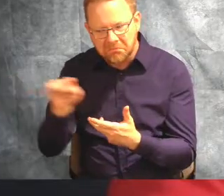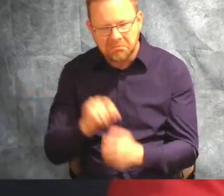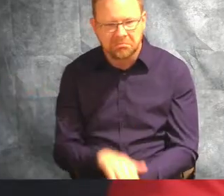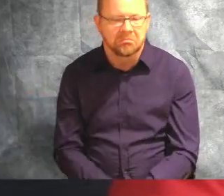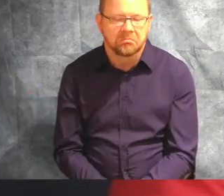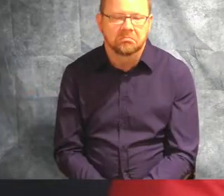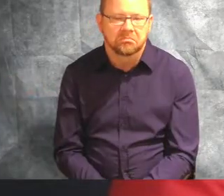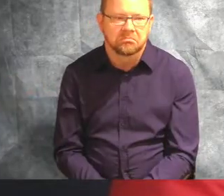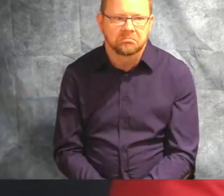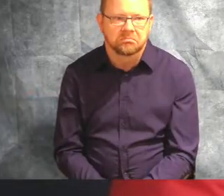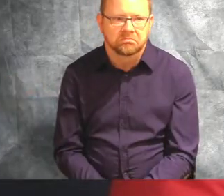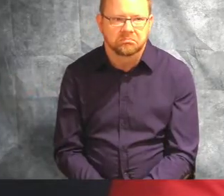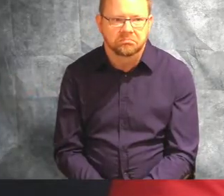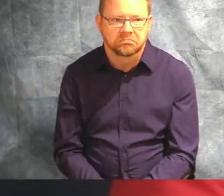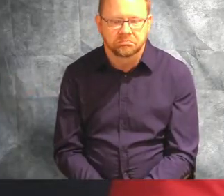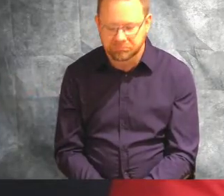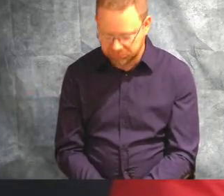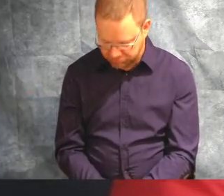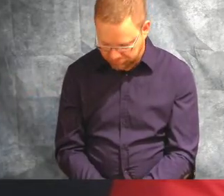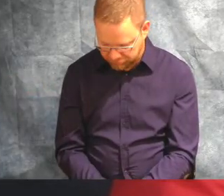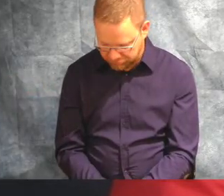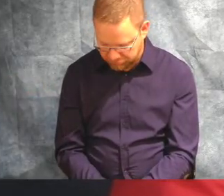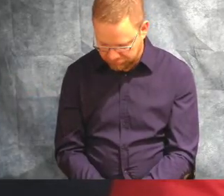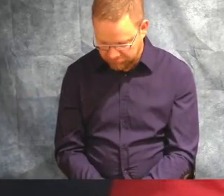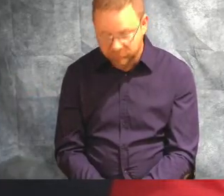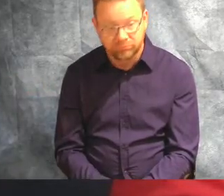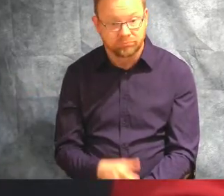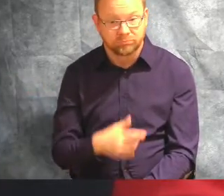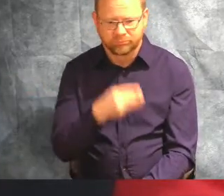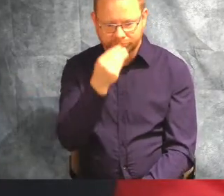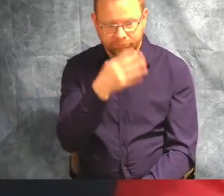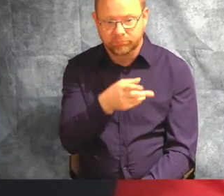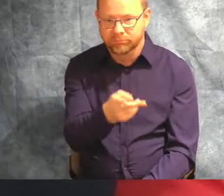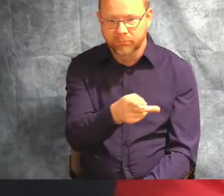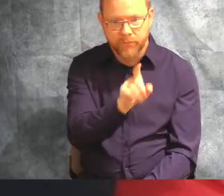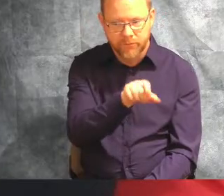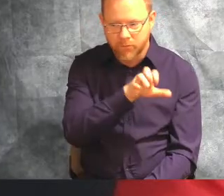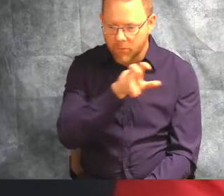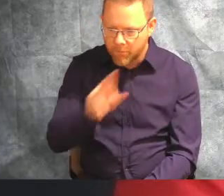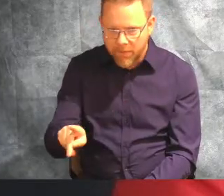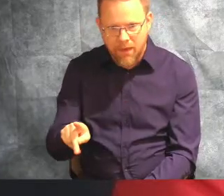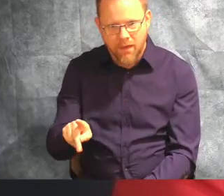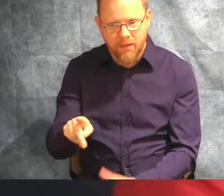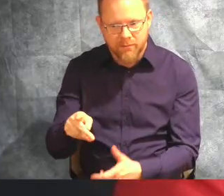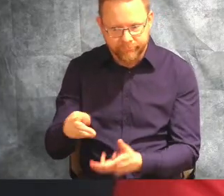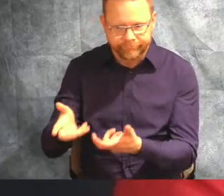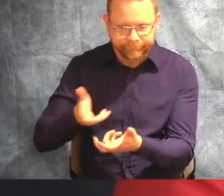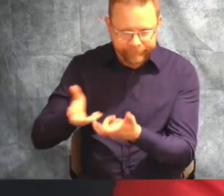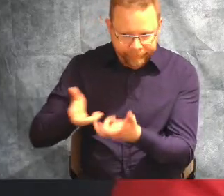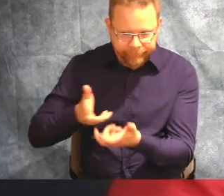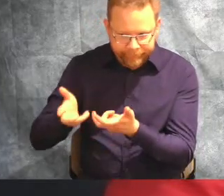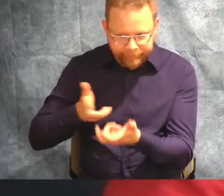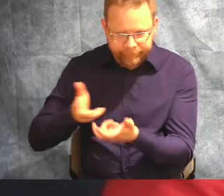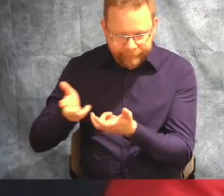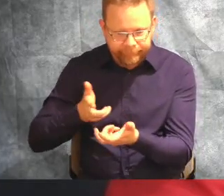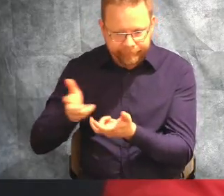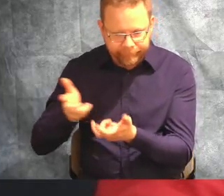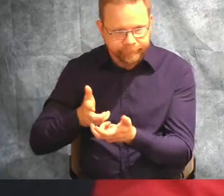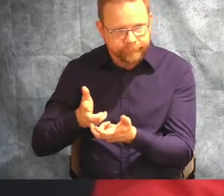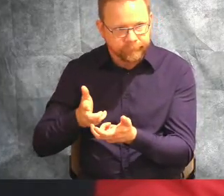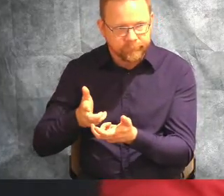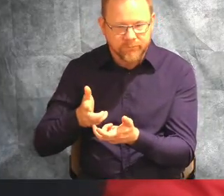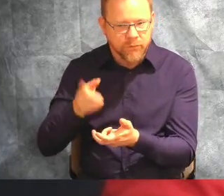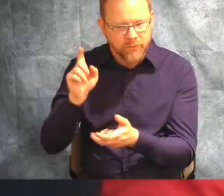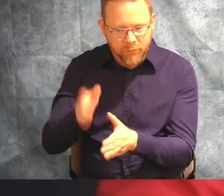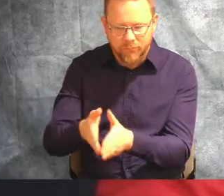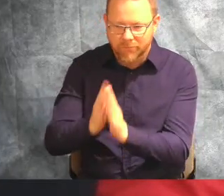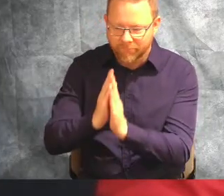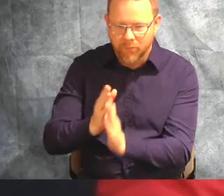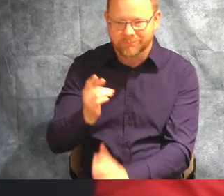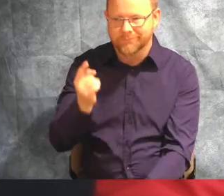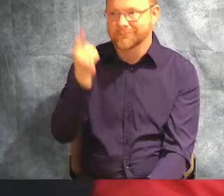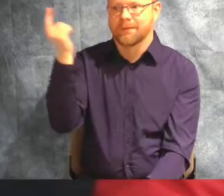we need, I told them that they need to go back and there needs to be some some ask, uh, some people